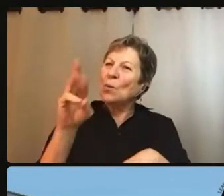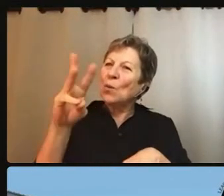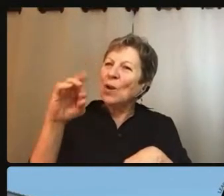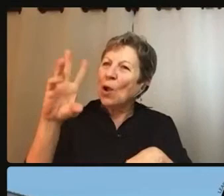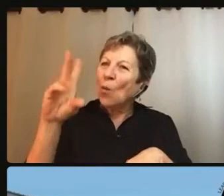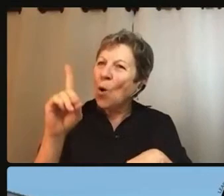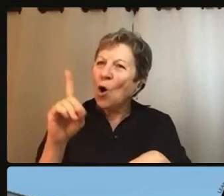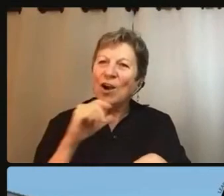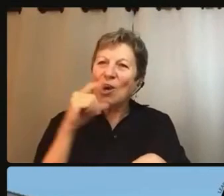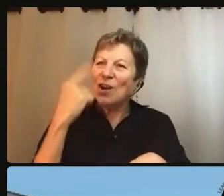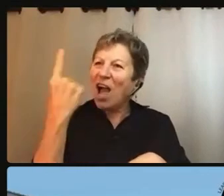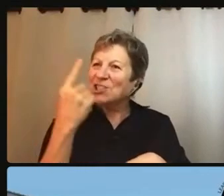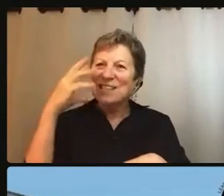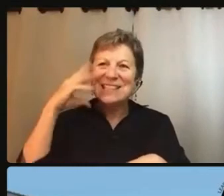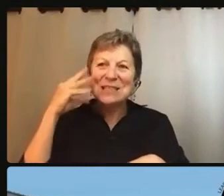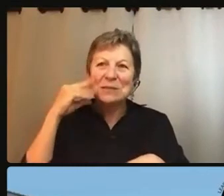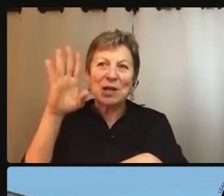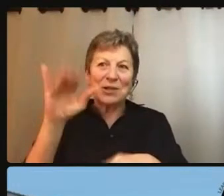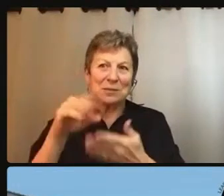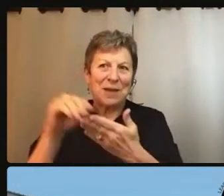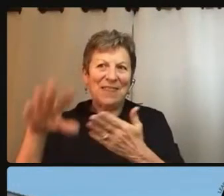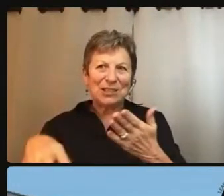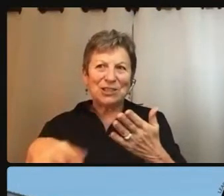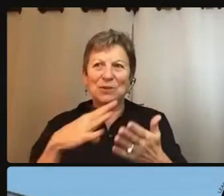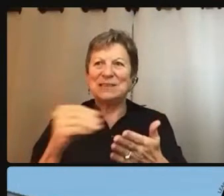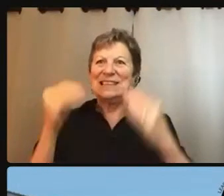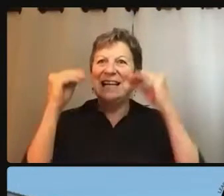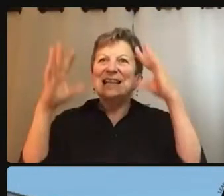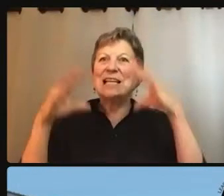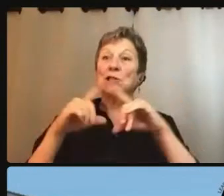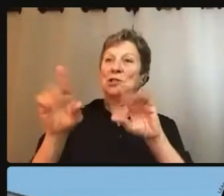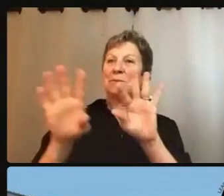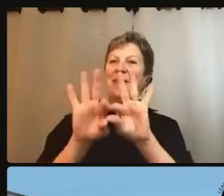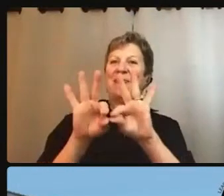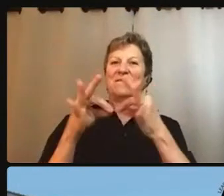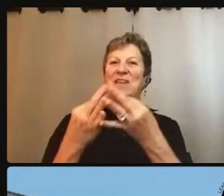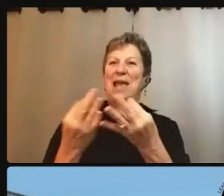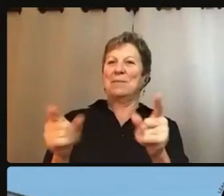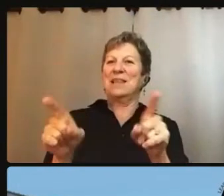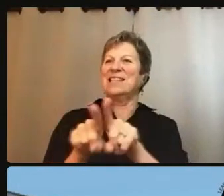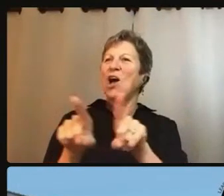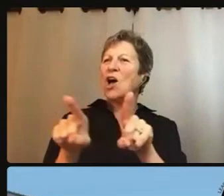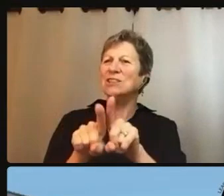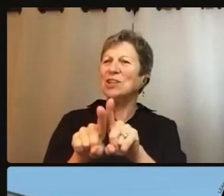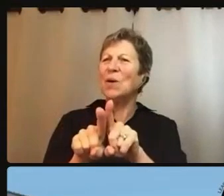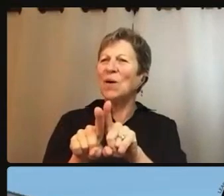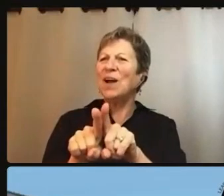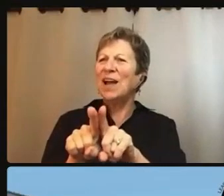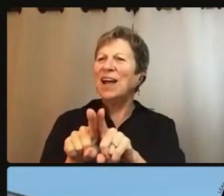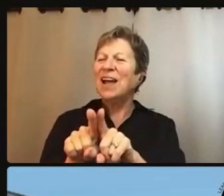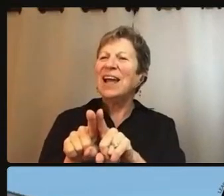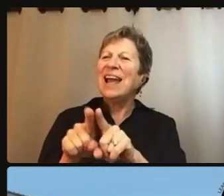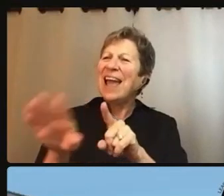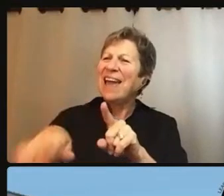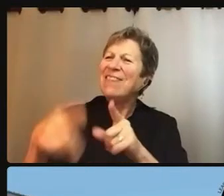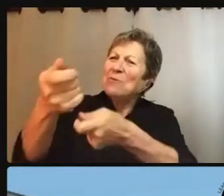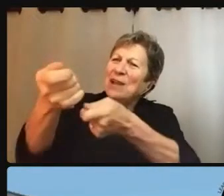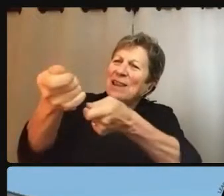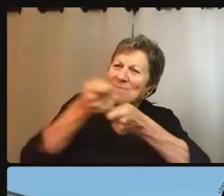WHATEVER BUT IT INVOLVES WHERE REWARDS ARE NOT ONLY